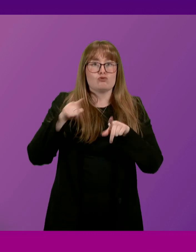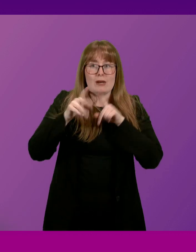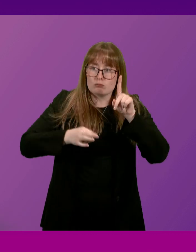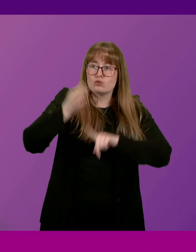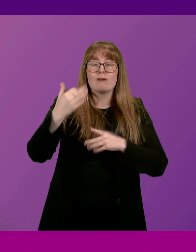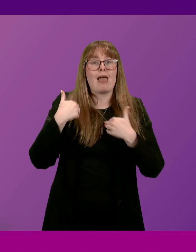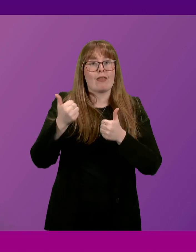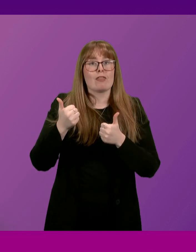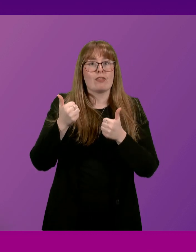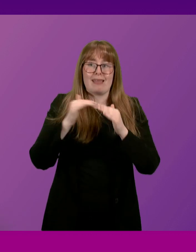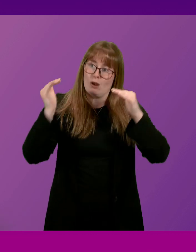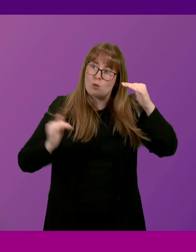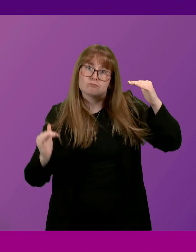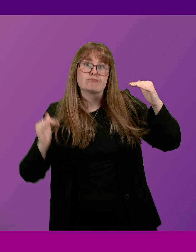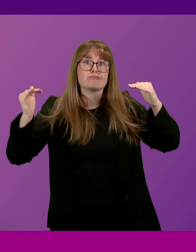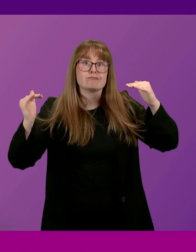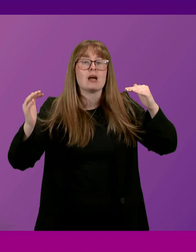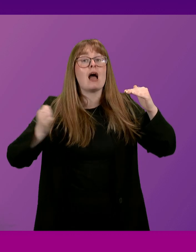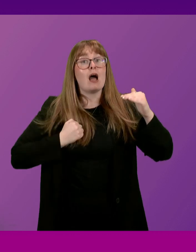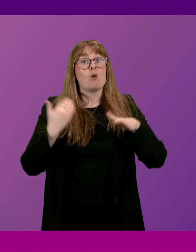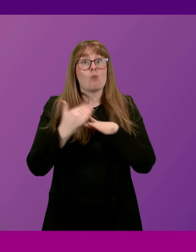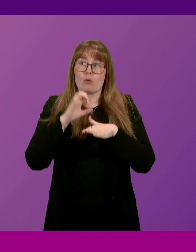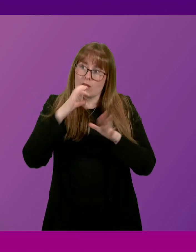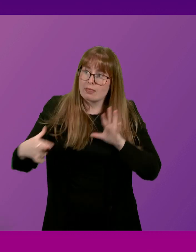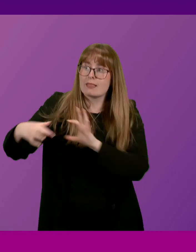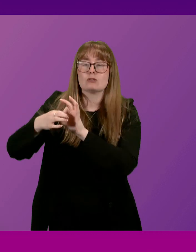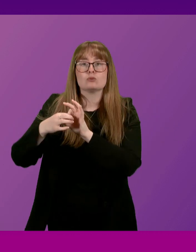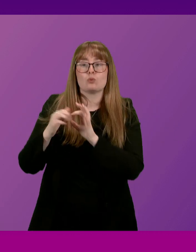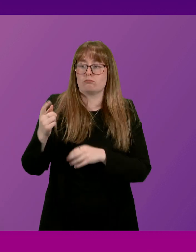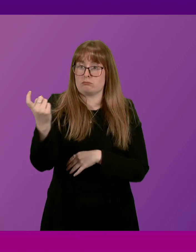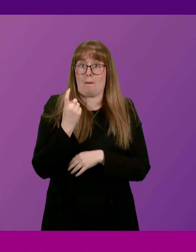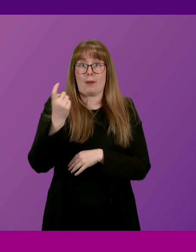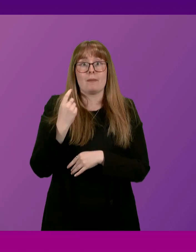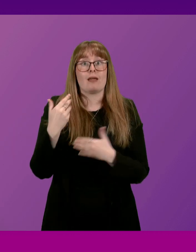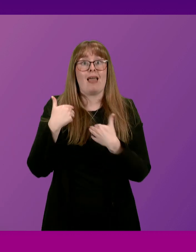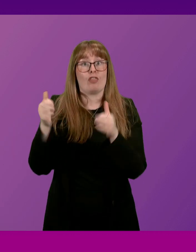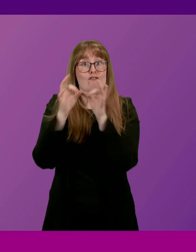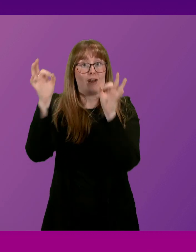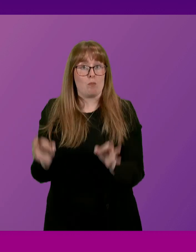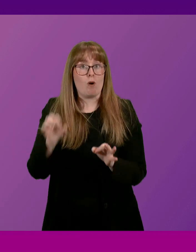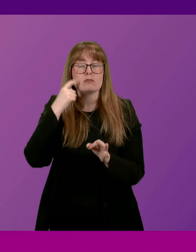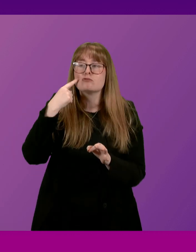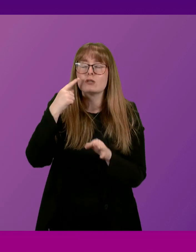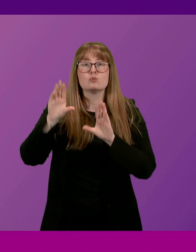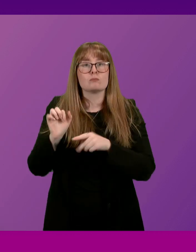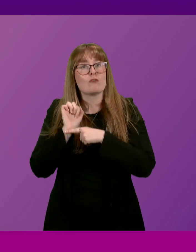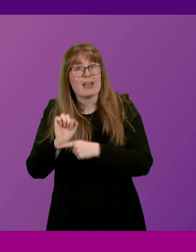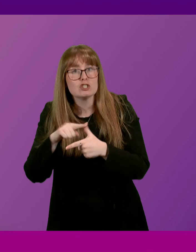That valuable work will link into our upcoming population health framework, which will focus on prevention and early intervention,